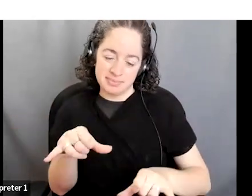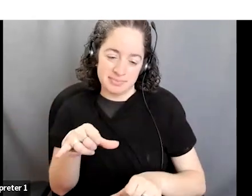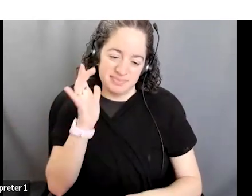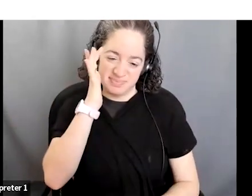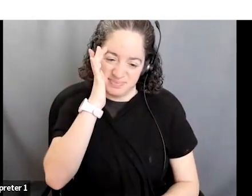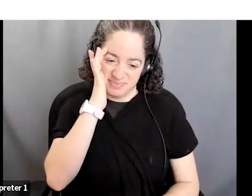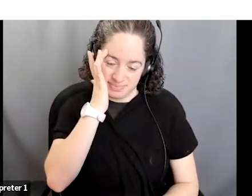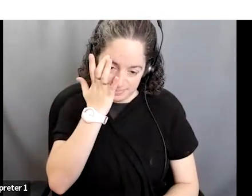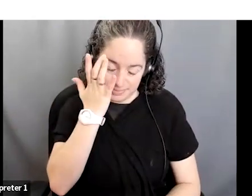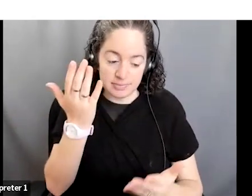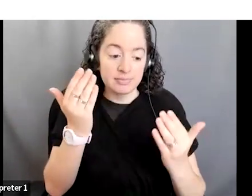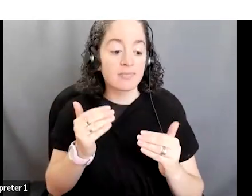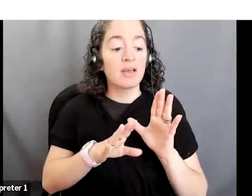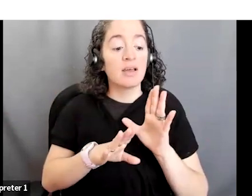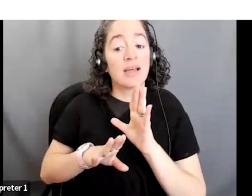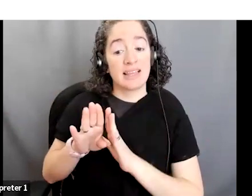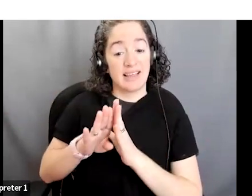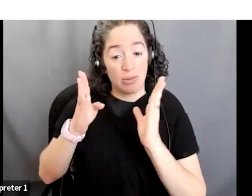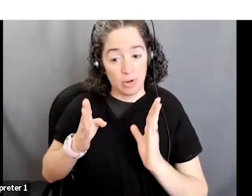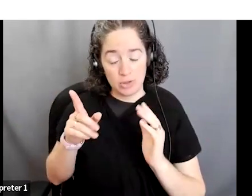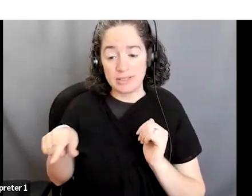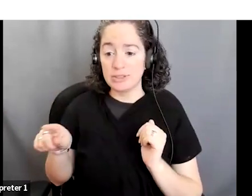Developers really don't like it when we have to then write